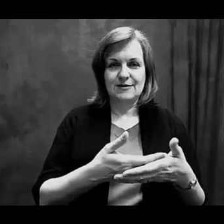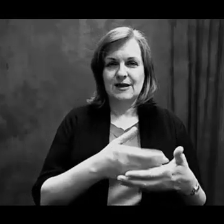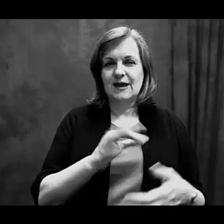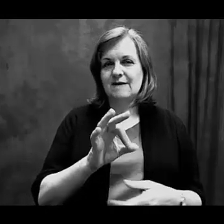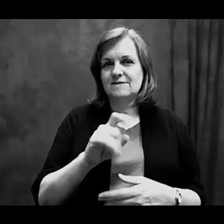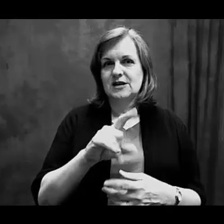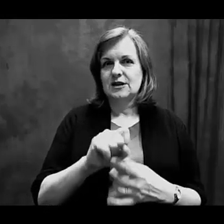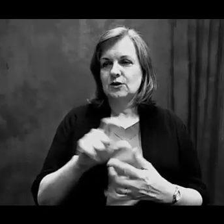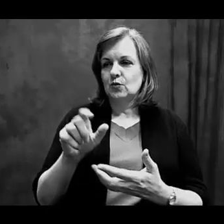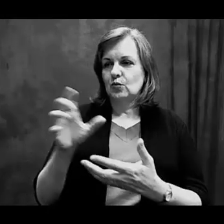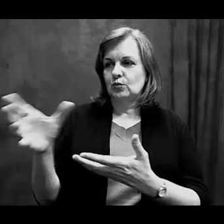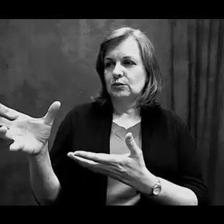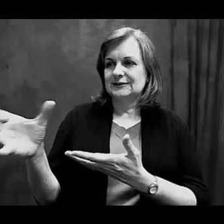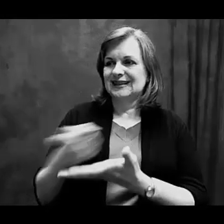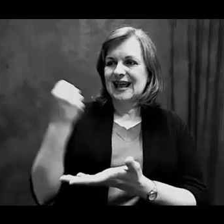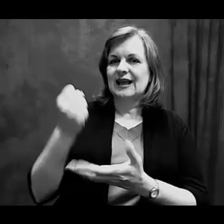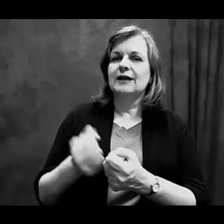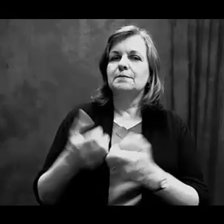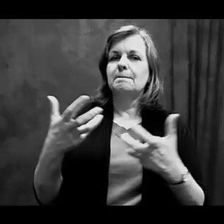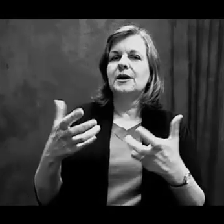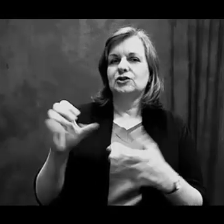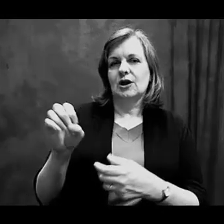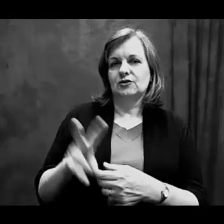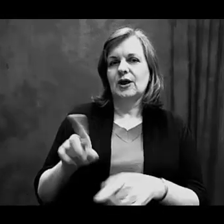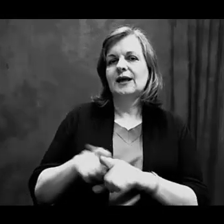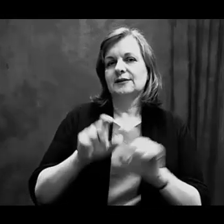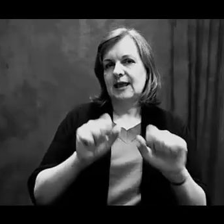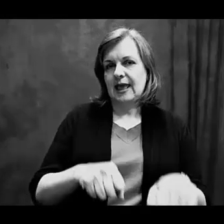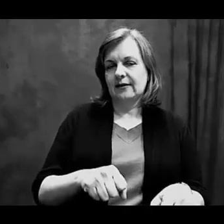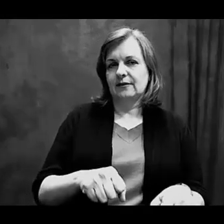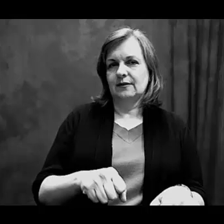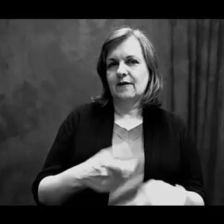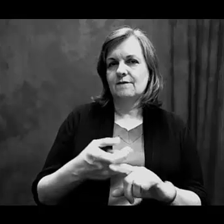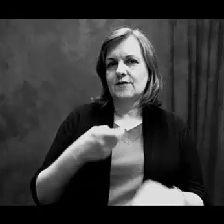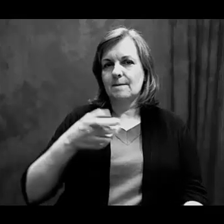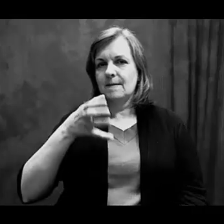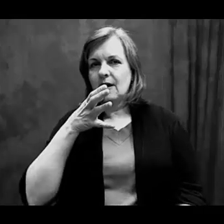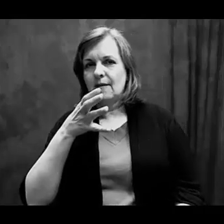it actually has a higher affinity for oxygen than adult forms of hemoglobin